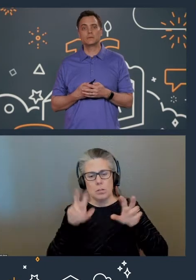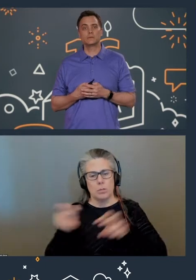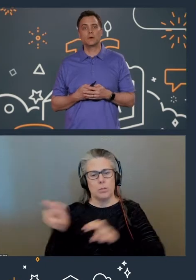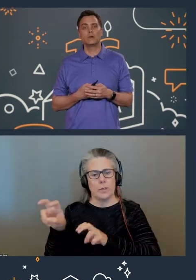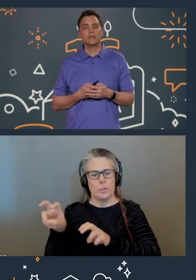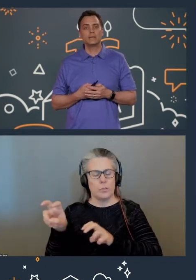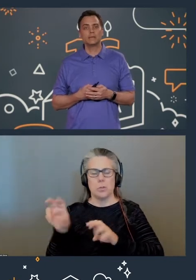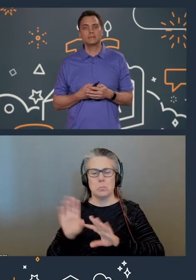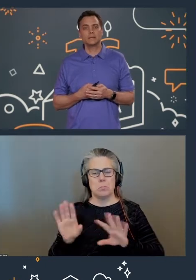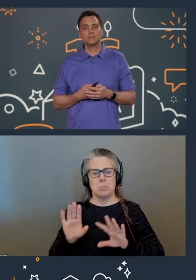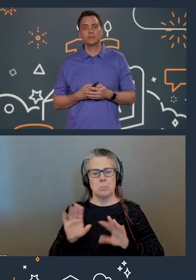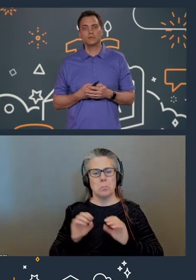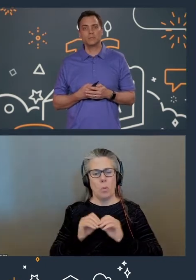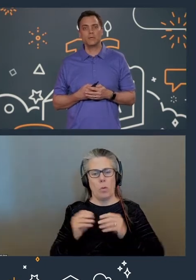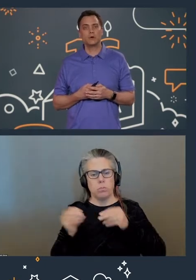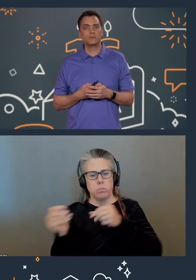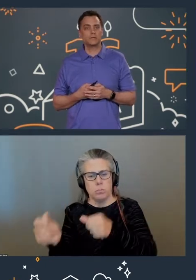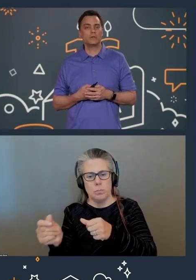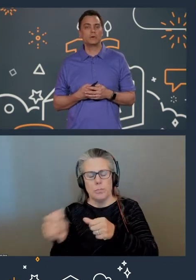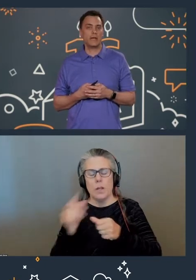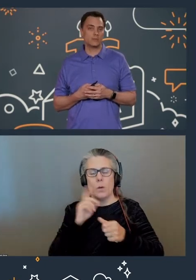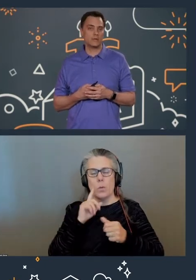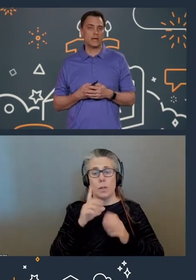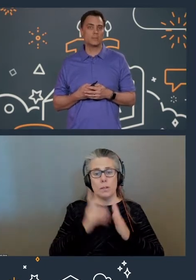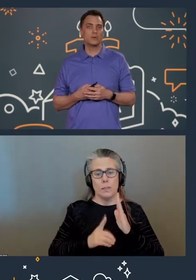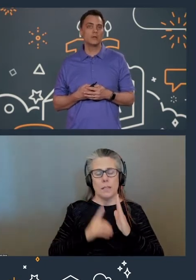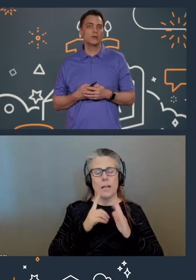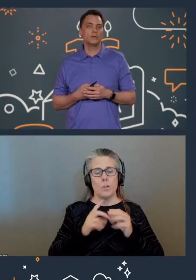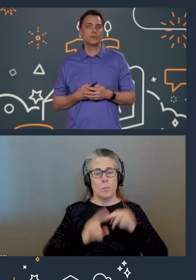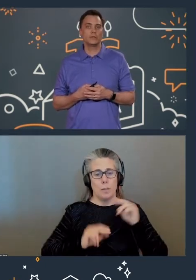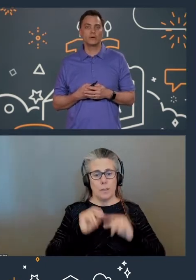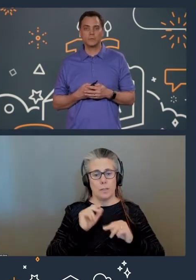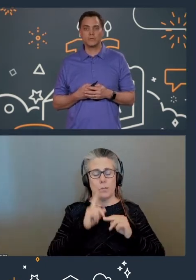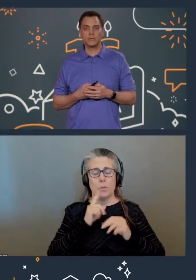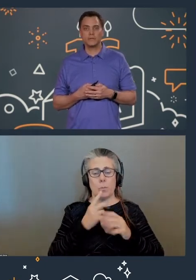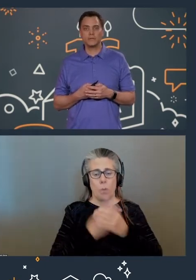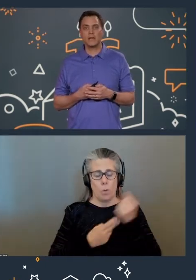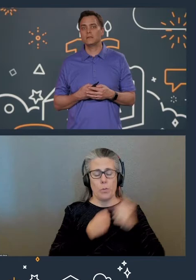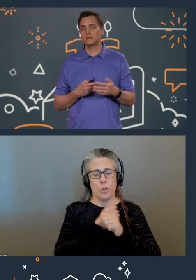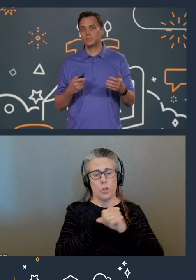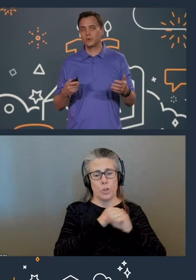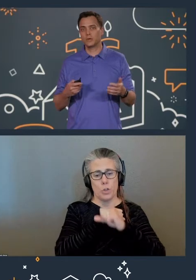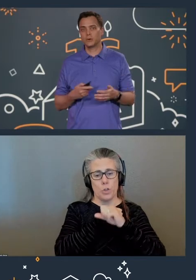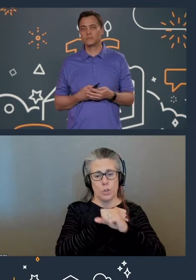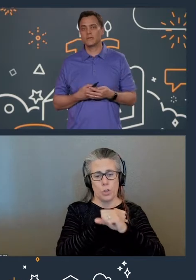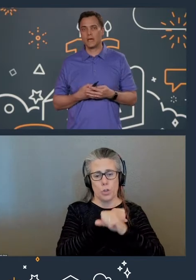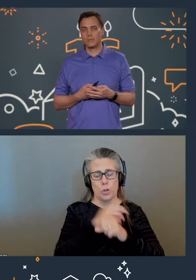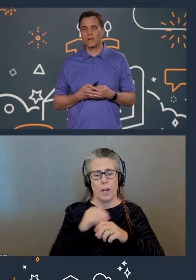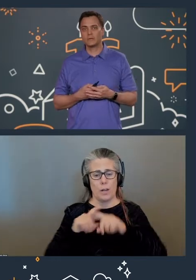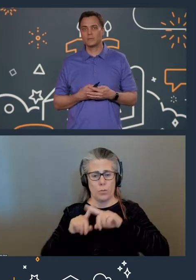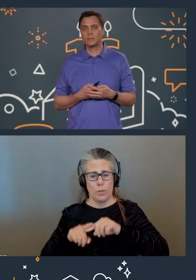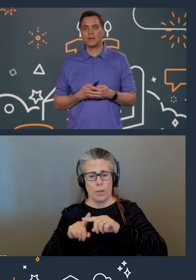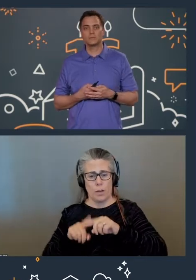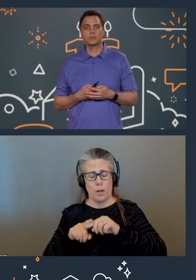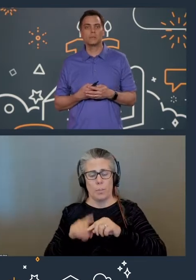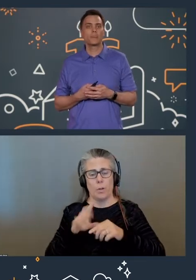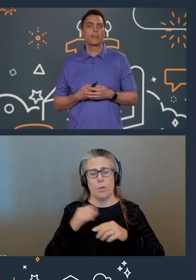And so, DataSync is built to be both secure and reliable. We do encryption inflight, and support encryption at rest where possible.